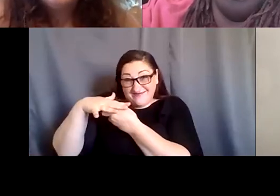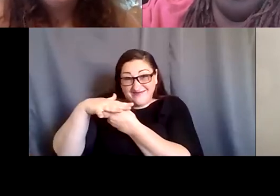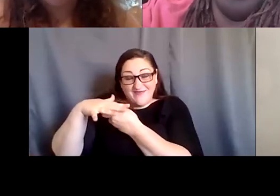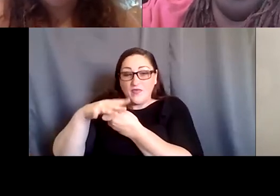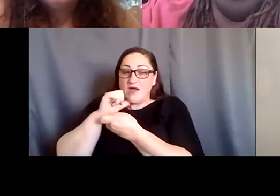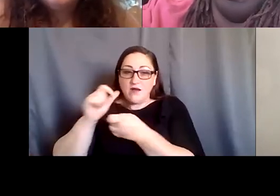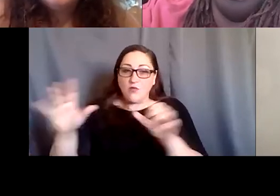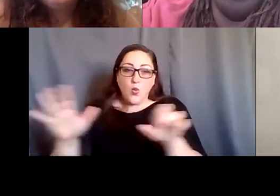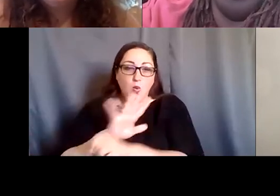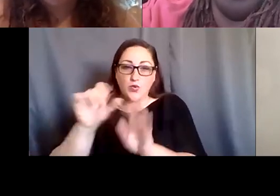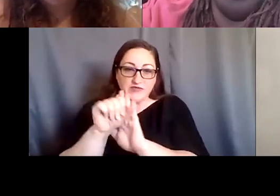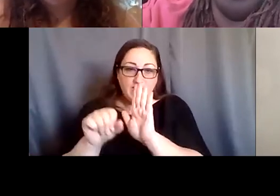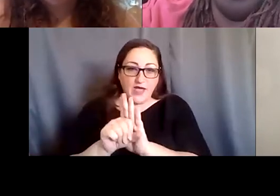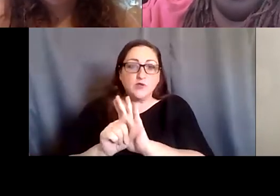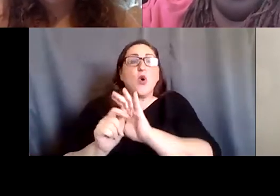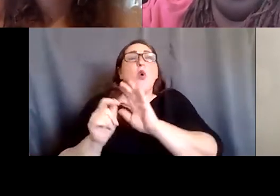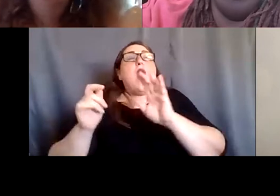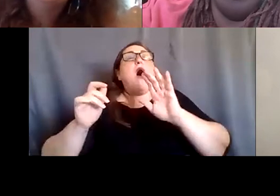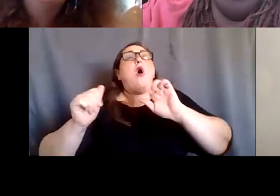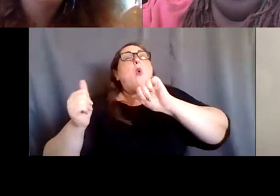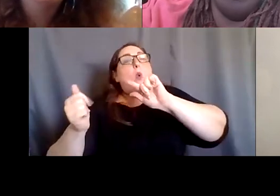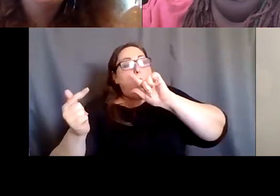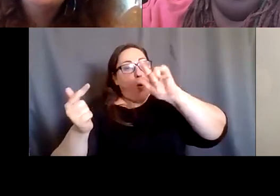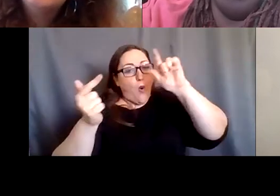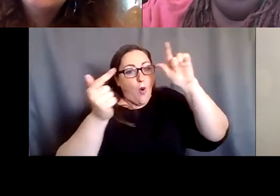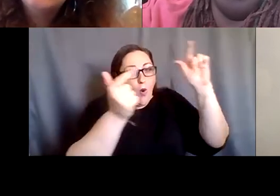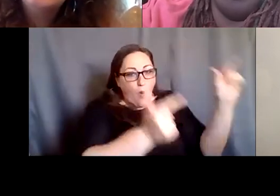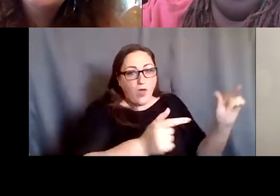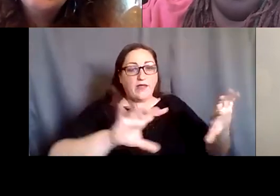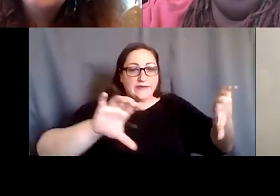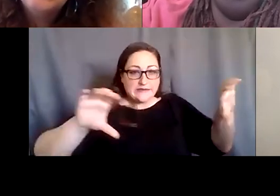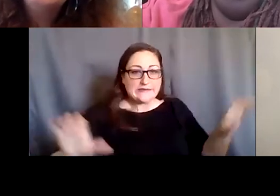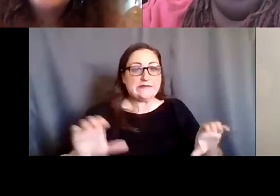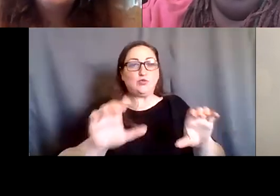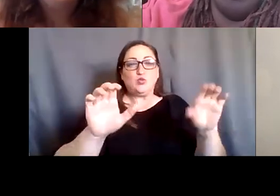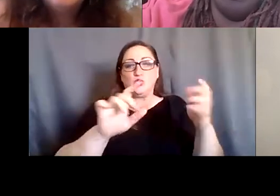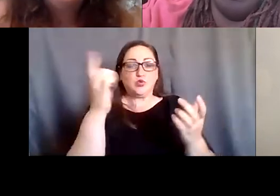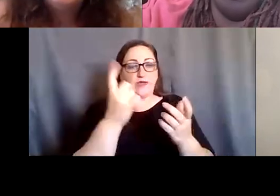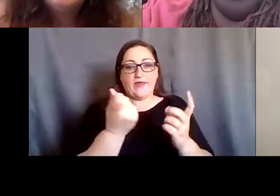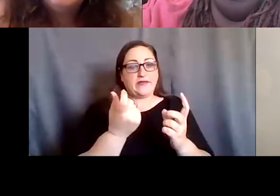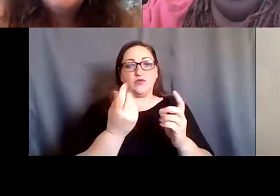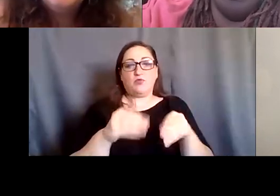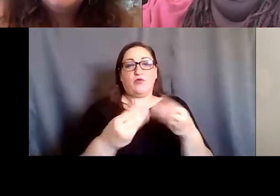So I think we really need to start thinking about every voter no matter where they are geographically. Thank you.